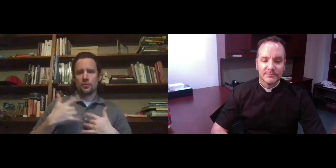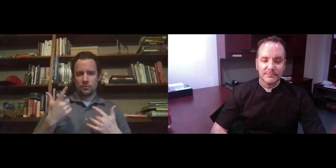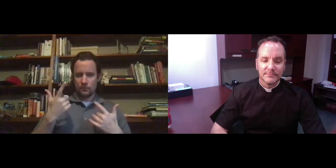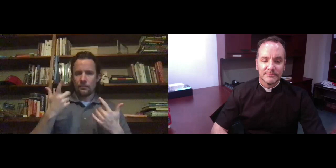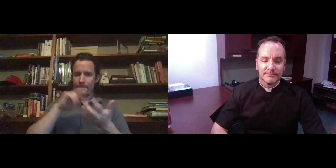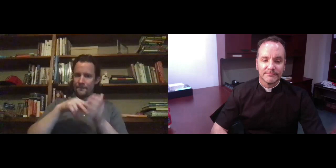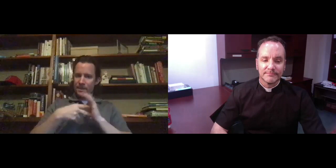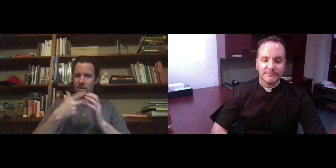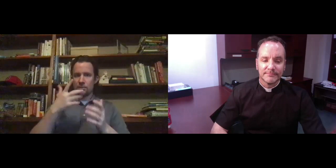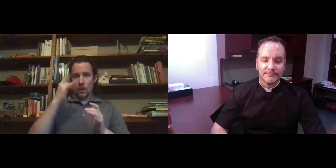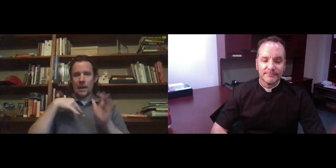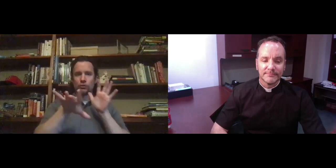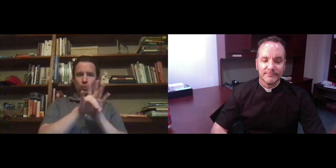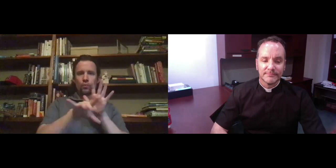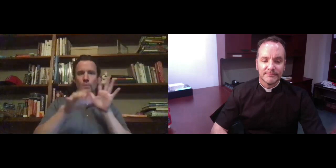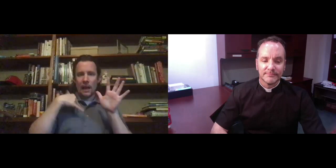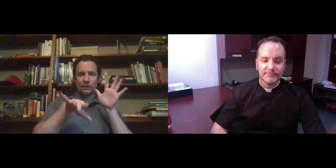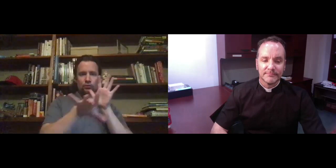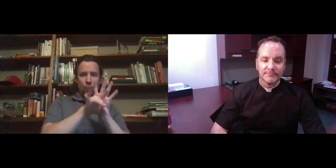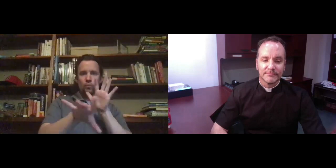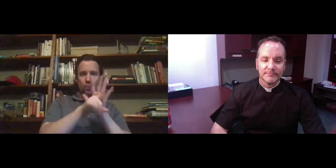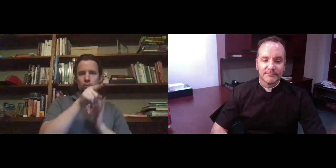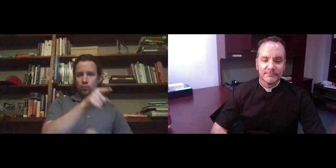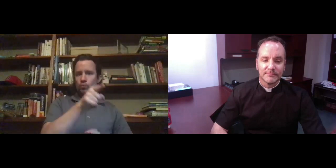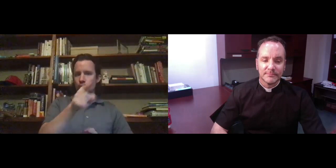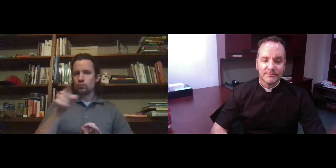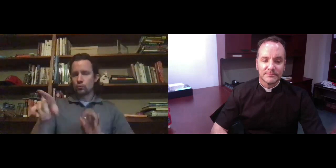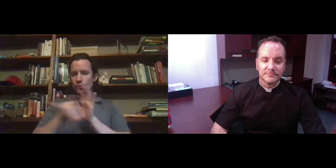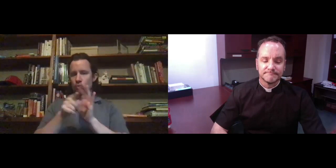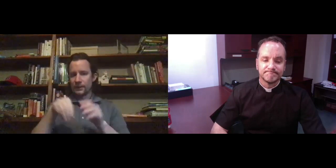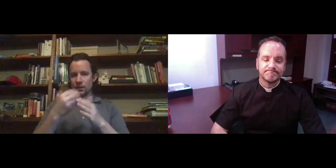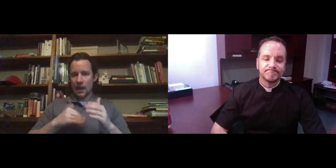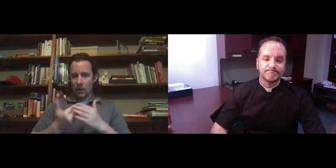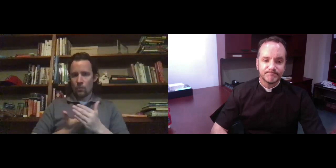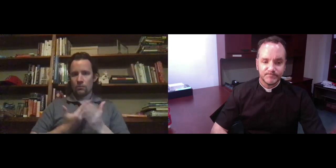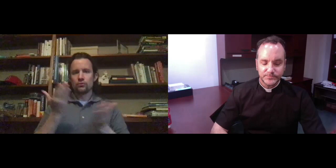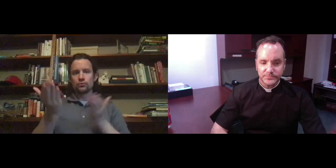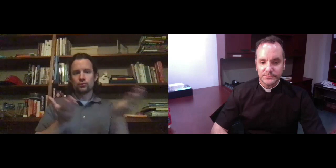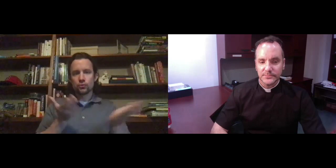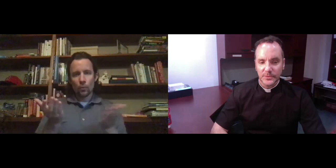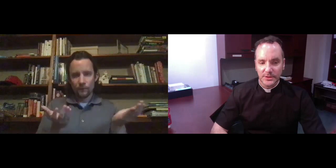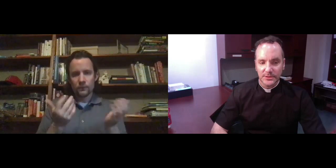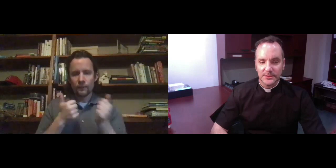But it wasn't up to his disciples to worry about that. it wasn't their job. Jesus said, "I have chosen you.